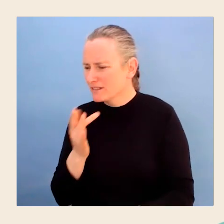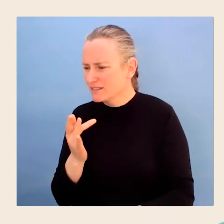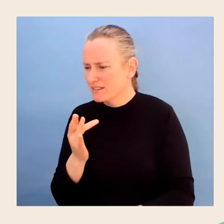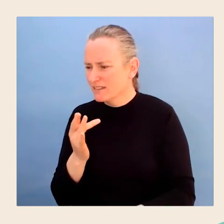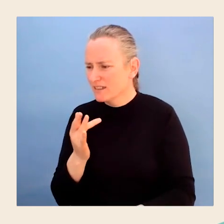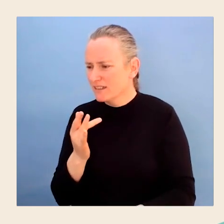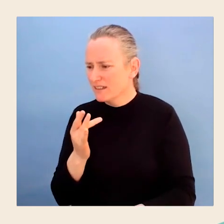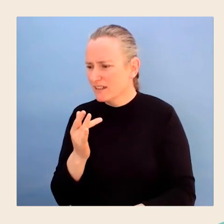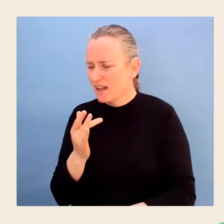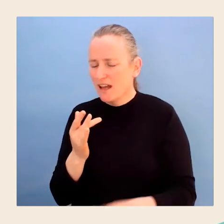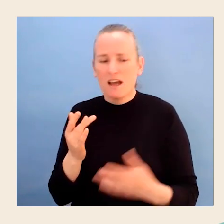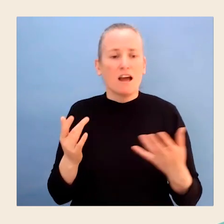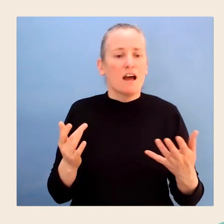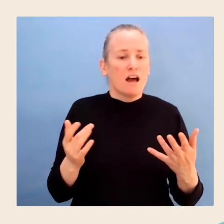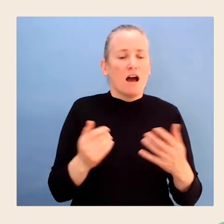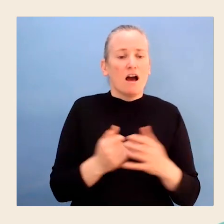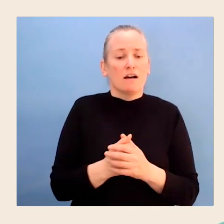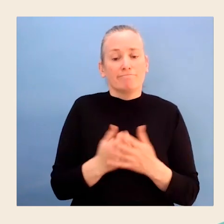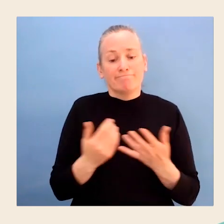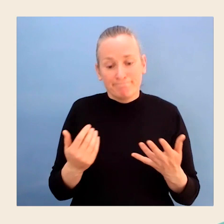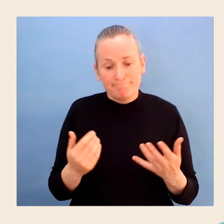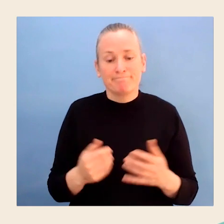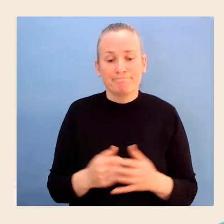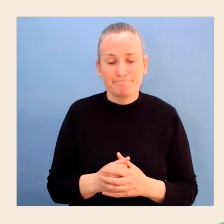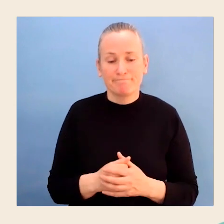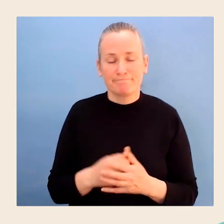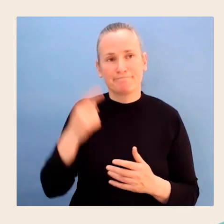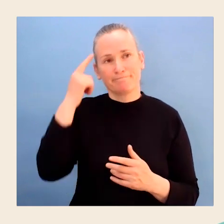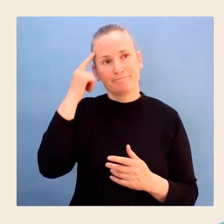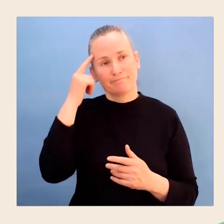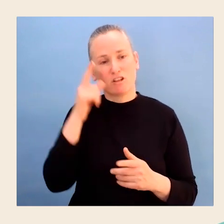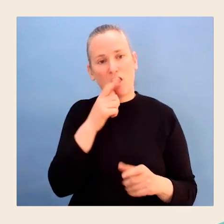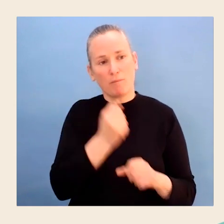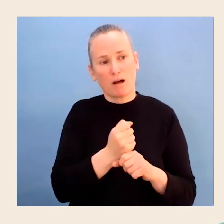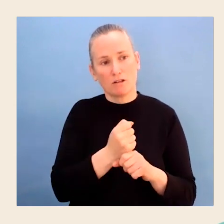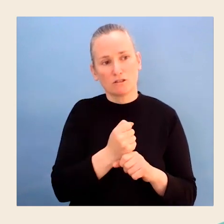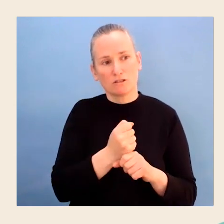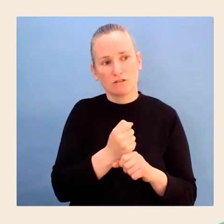I was struck when you were still talking about your image being taken or used,